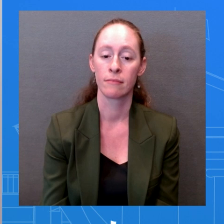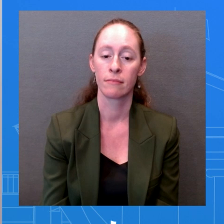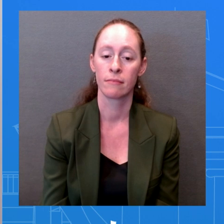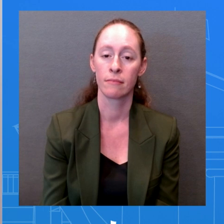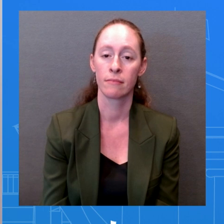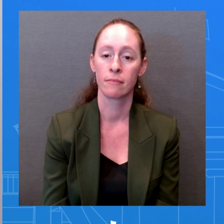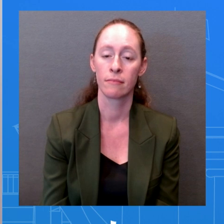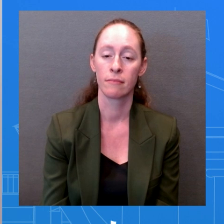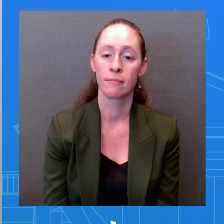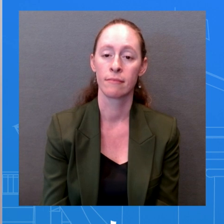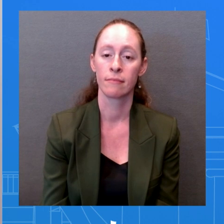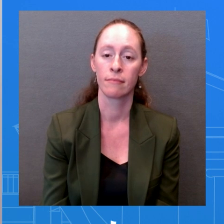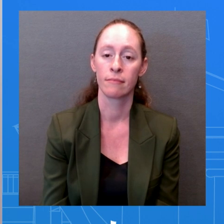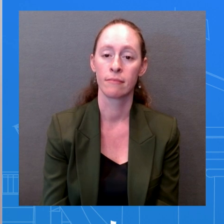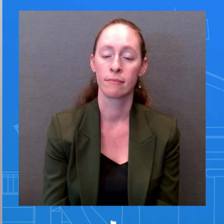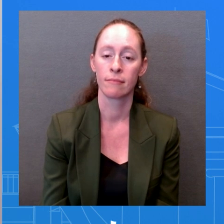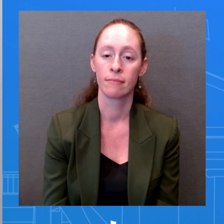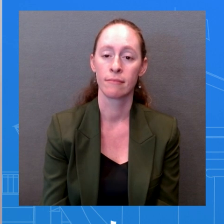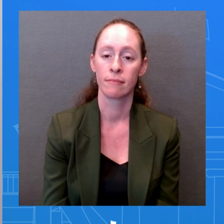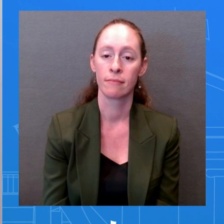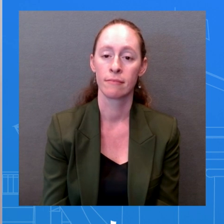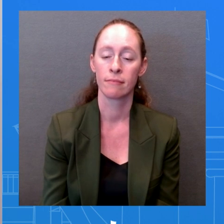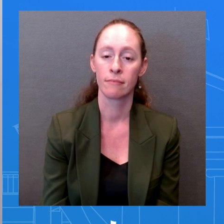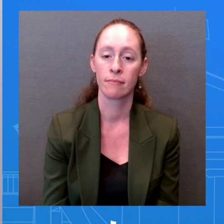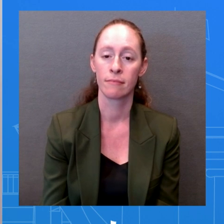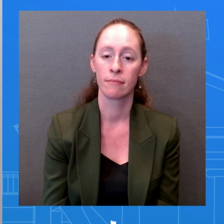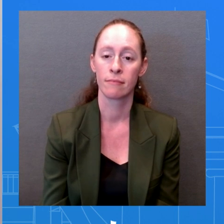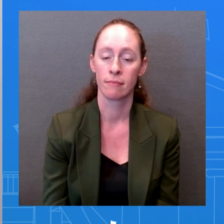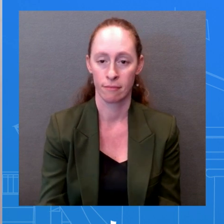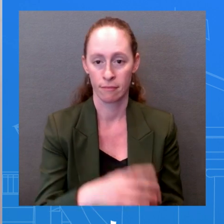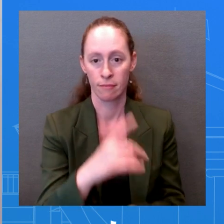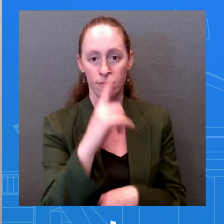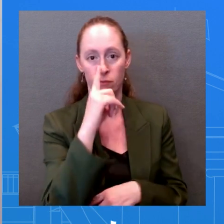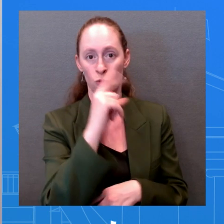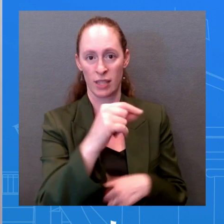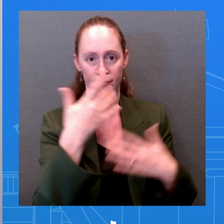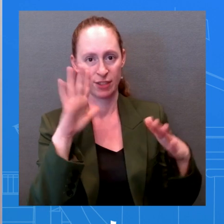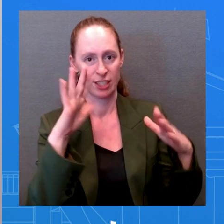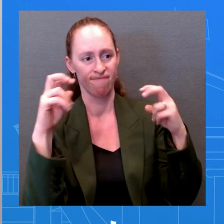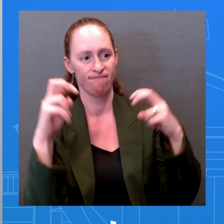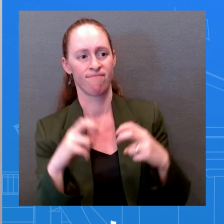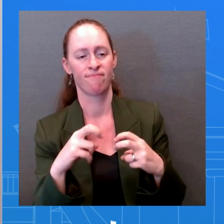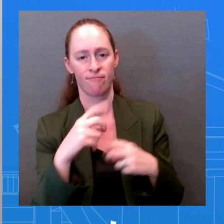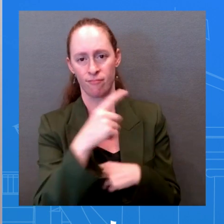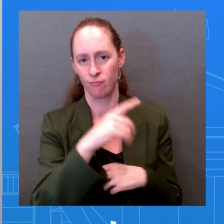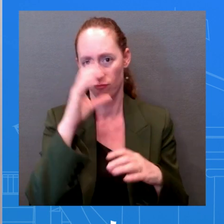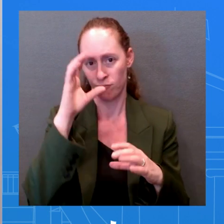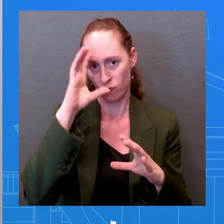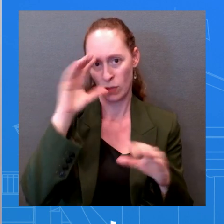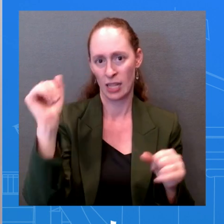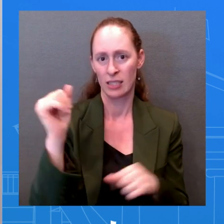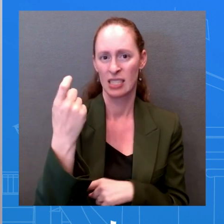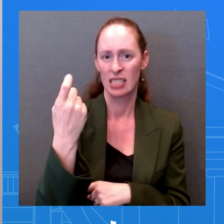He -- Putin did say that he understood that China had some, quote, "questions and concerns" about the invasion that said he would address them to Xi.